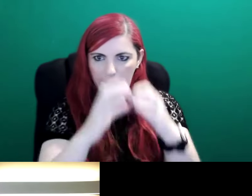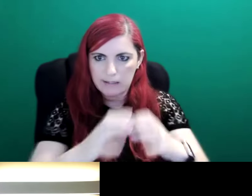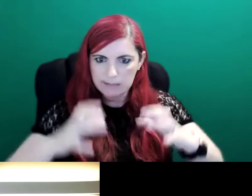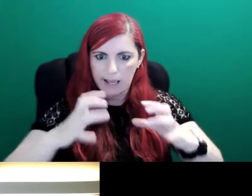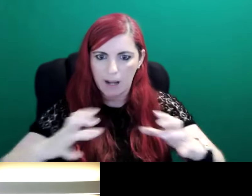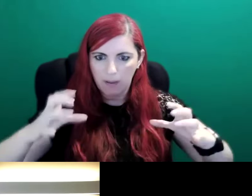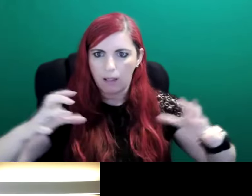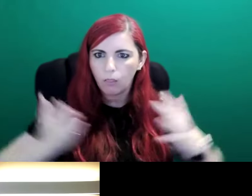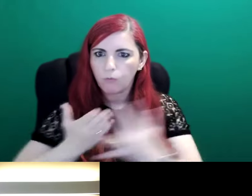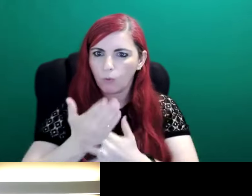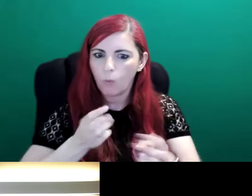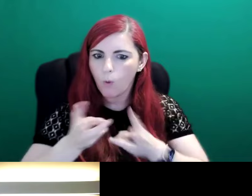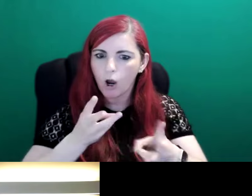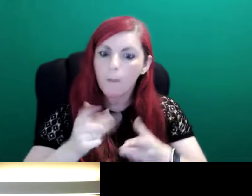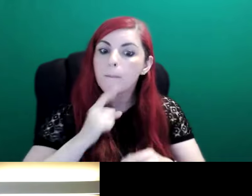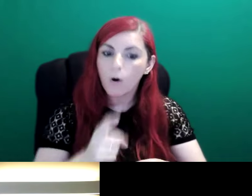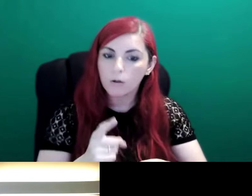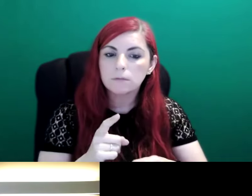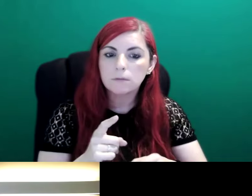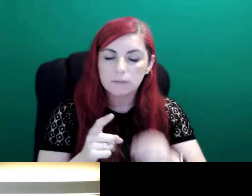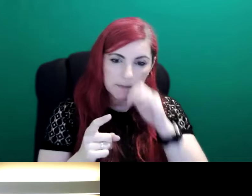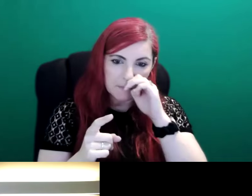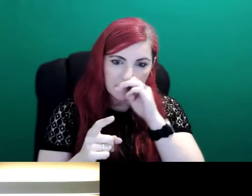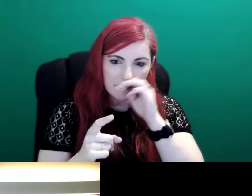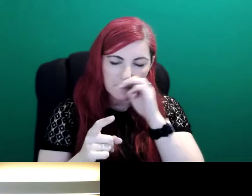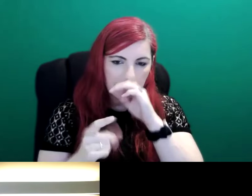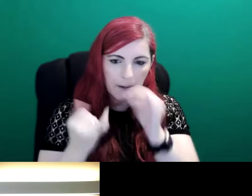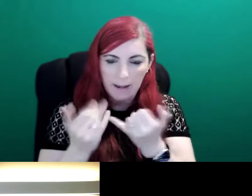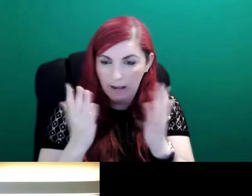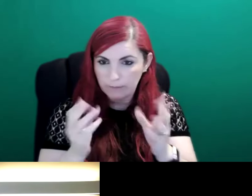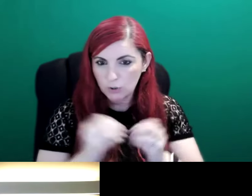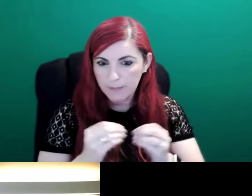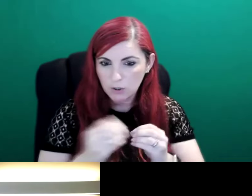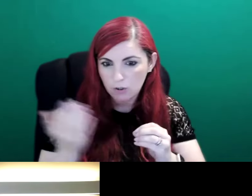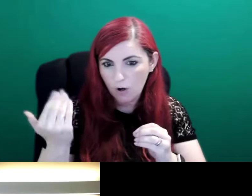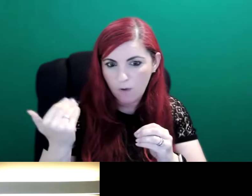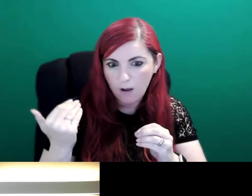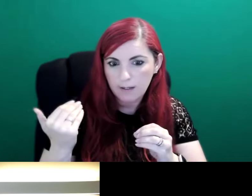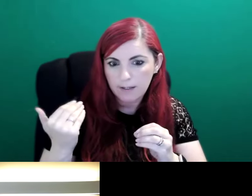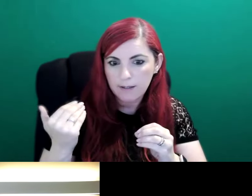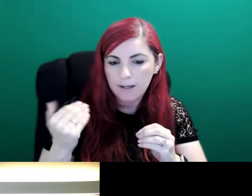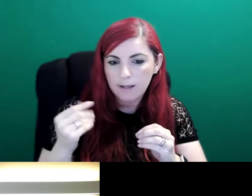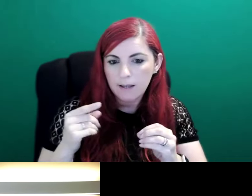work. But as I kind of intimated, it actually proved limited, ultimately, for for all